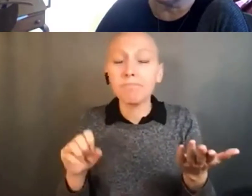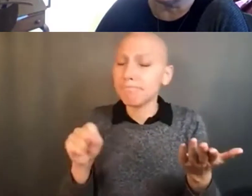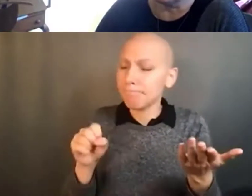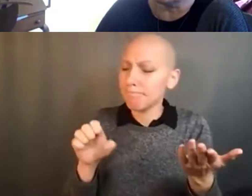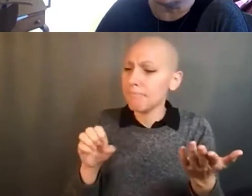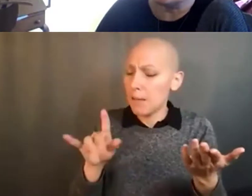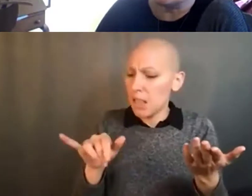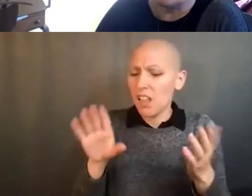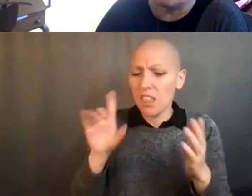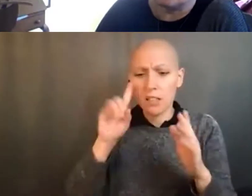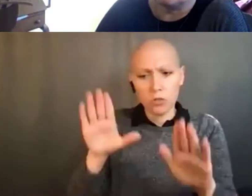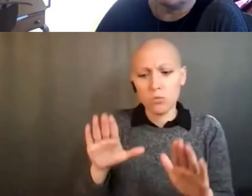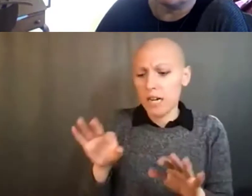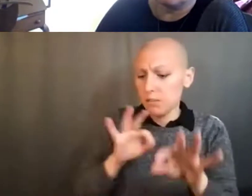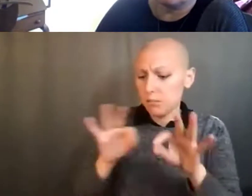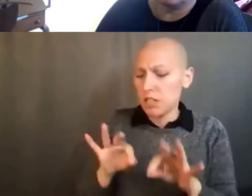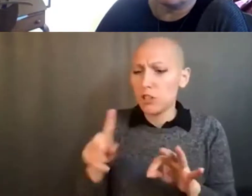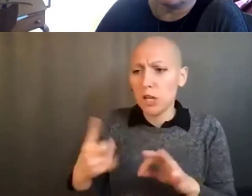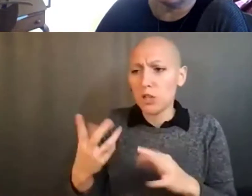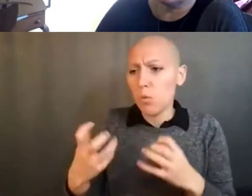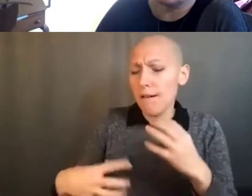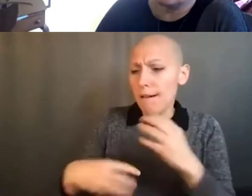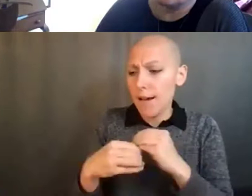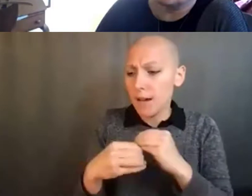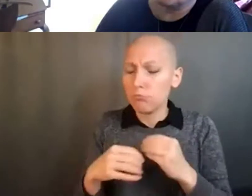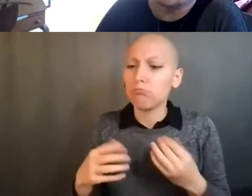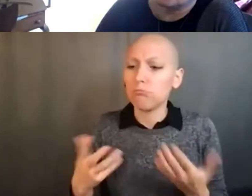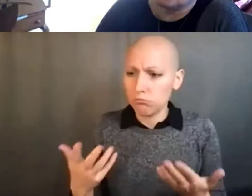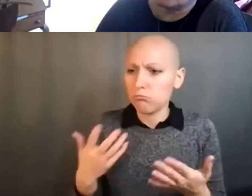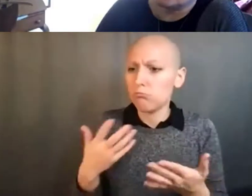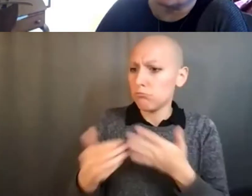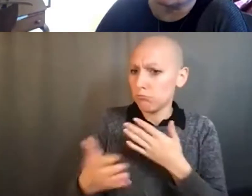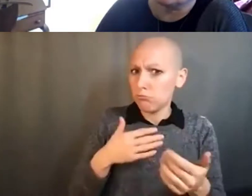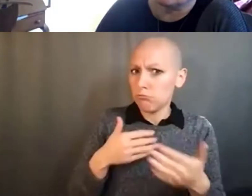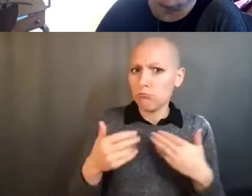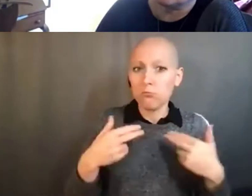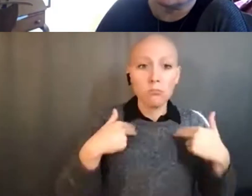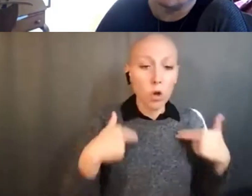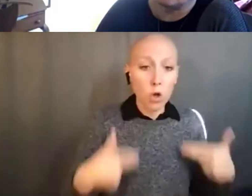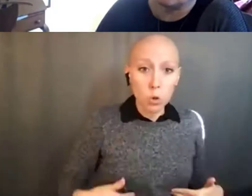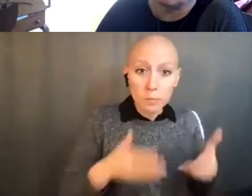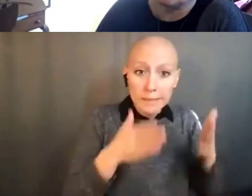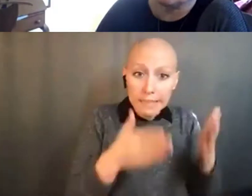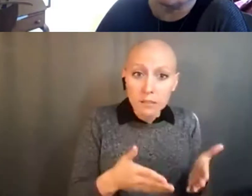regardless--if there are human or animal subjects that are involved in that collaboration,